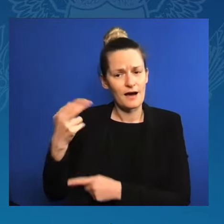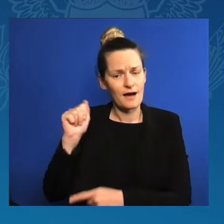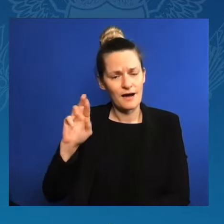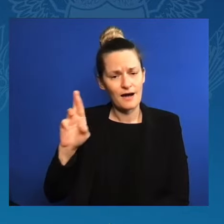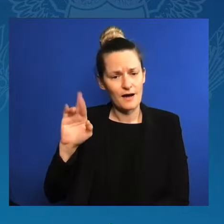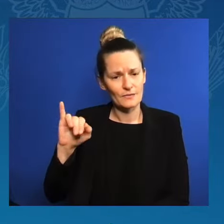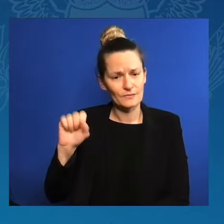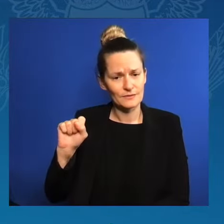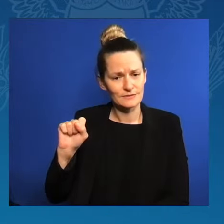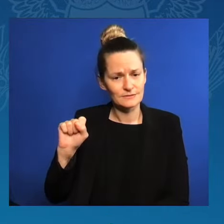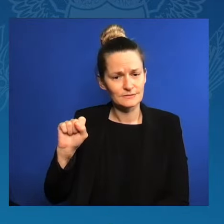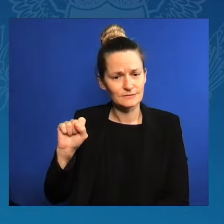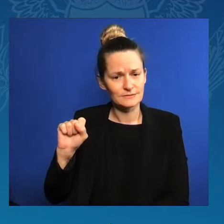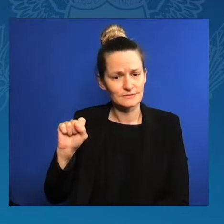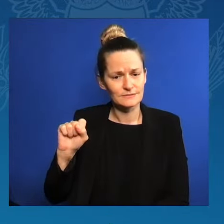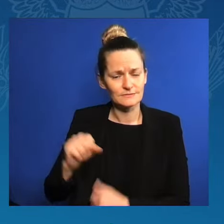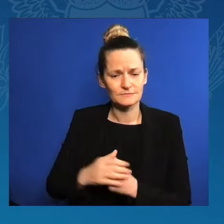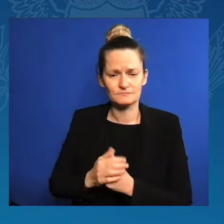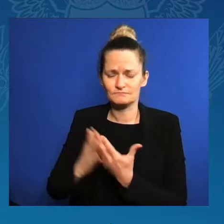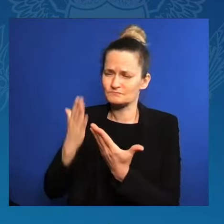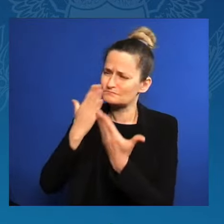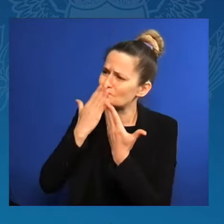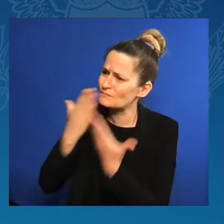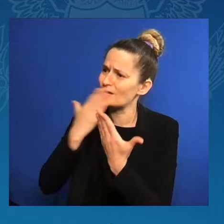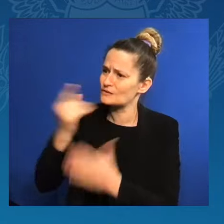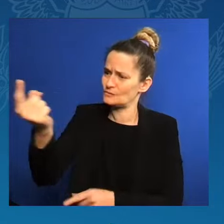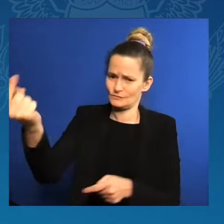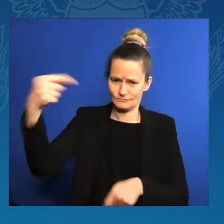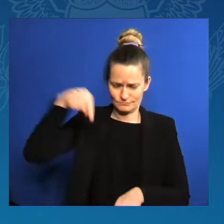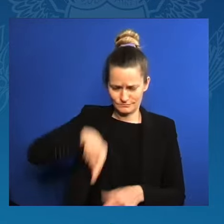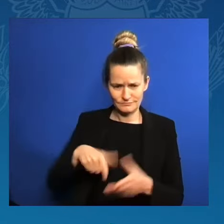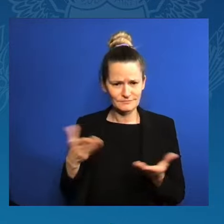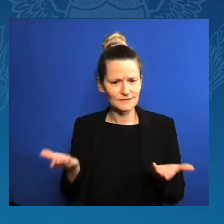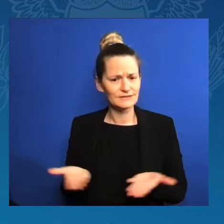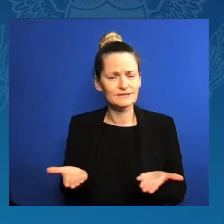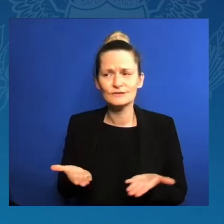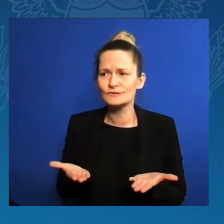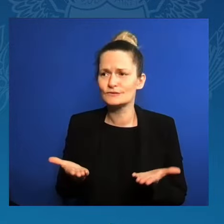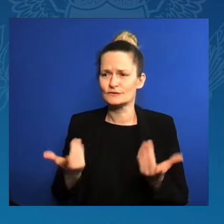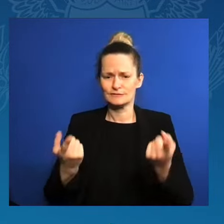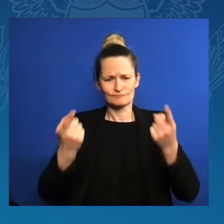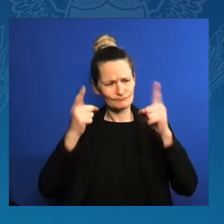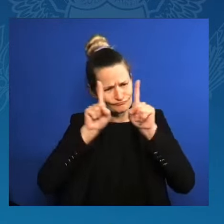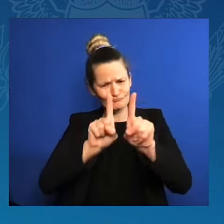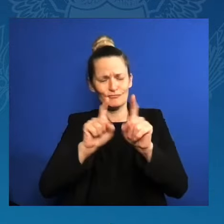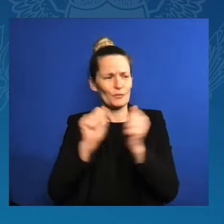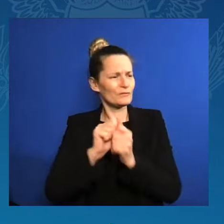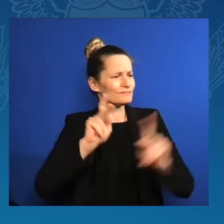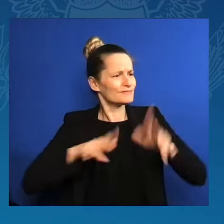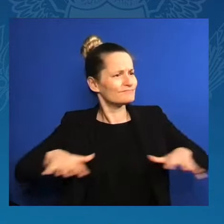Thank you for being here to stand with North Carolinians and women and birthing people